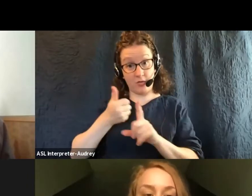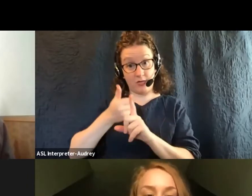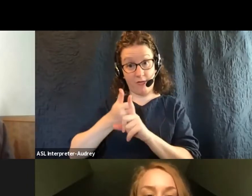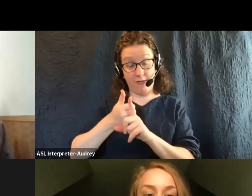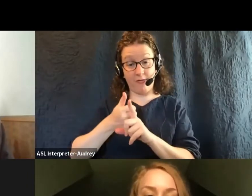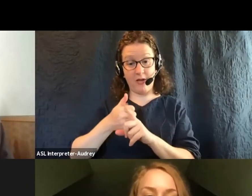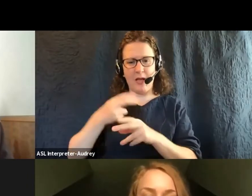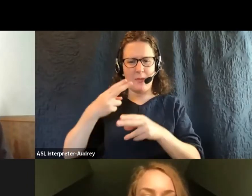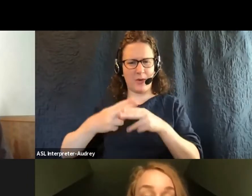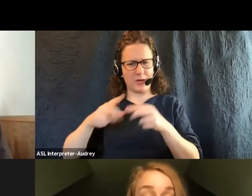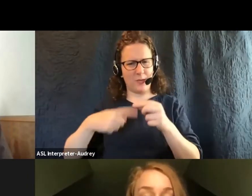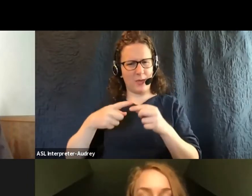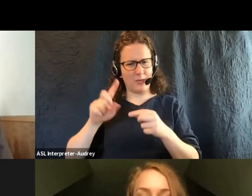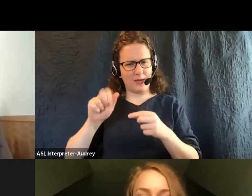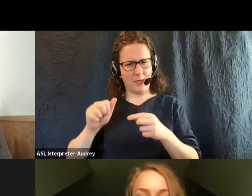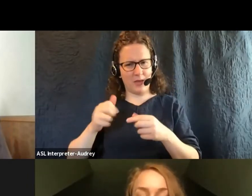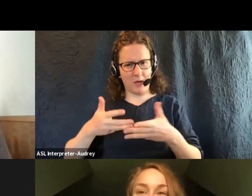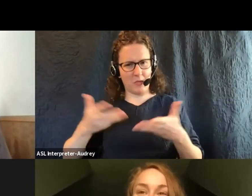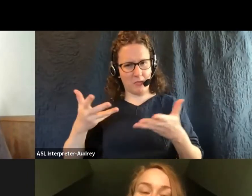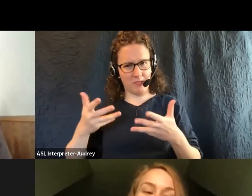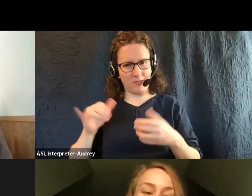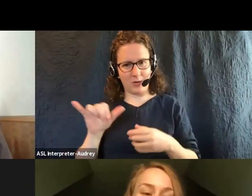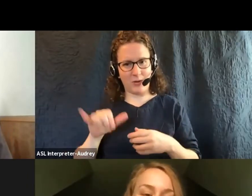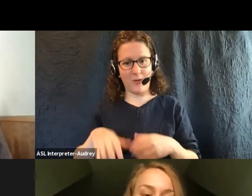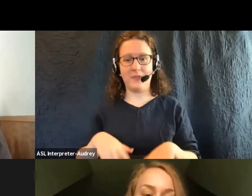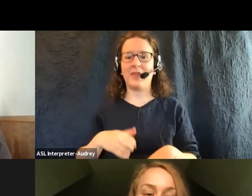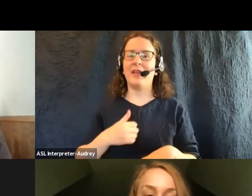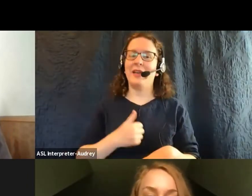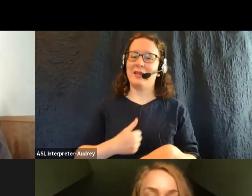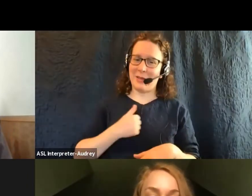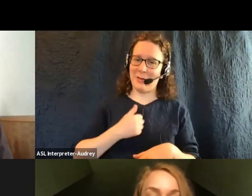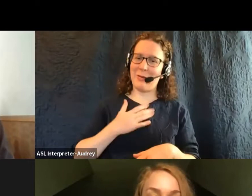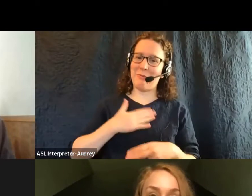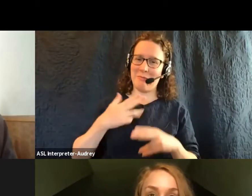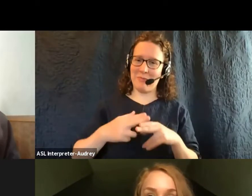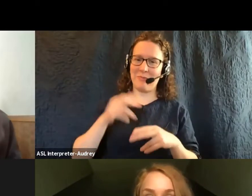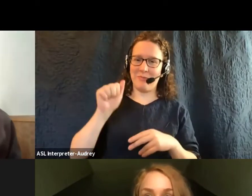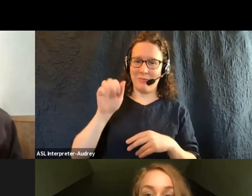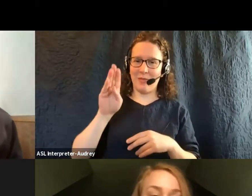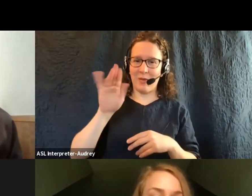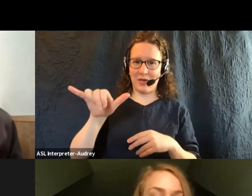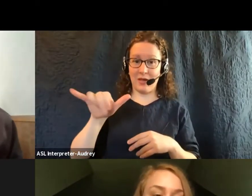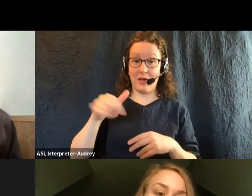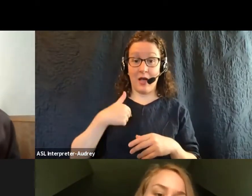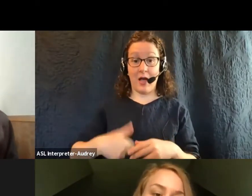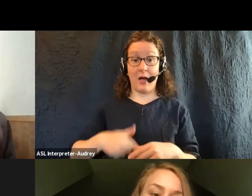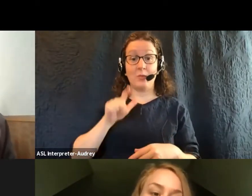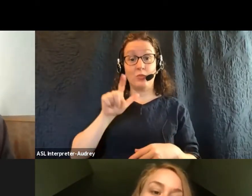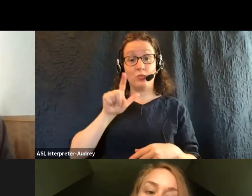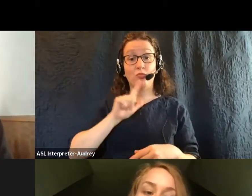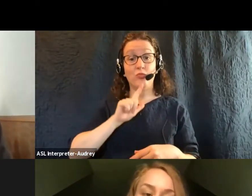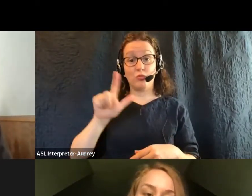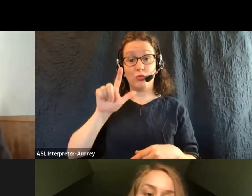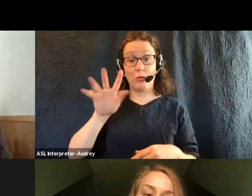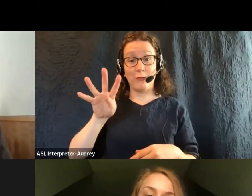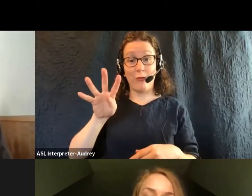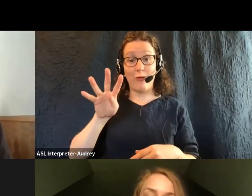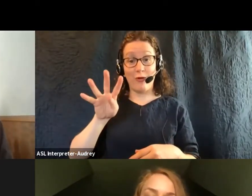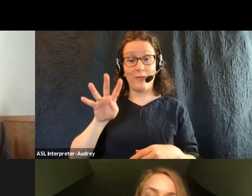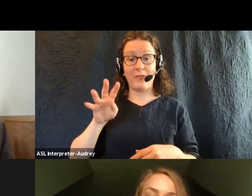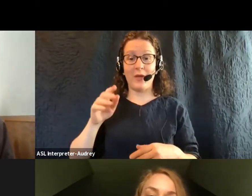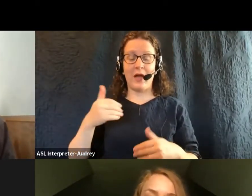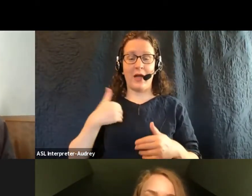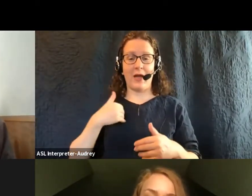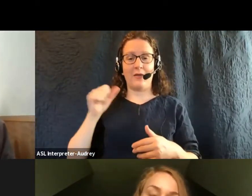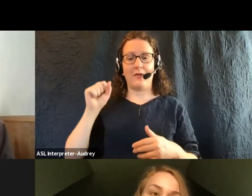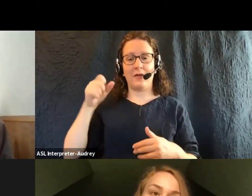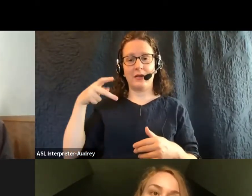Absolutely, my name is Abby, I am 24 years old, I have spinal muscular atrophy which